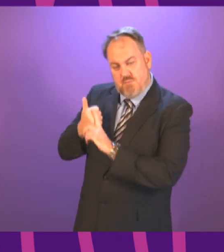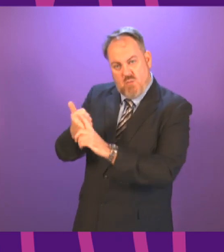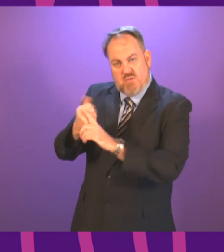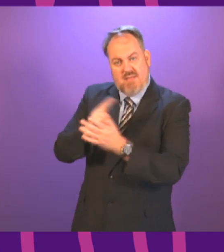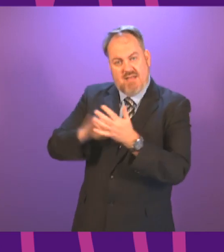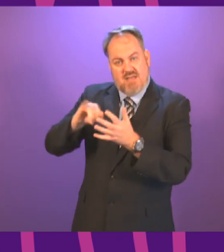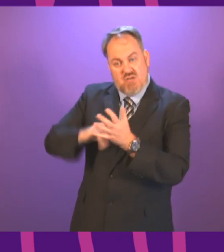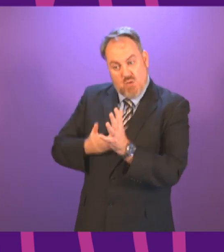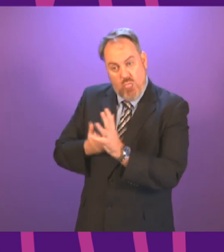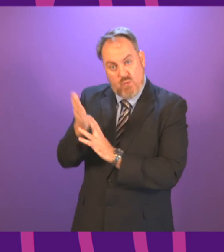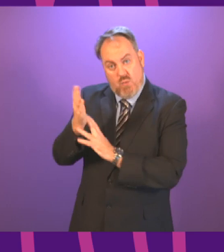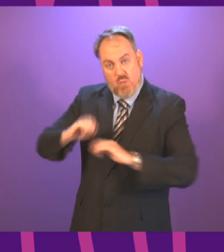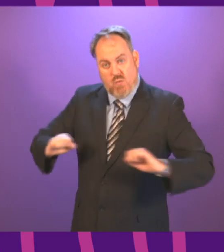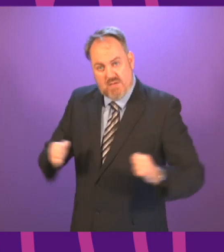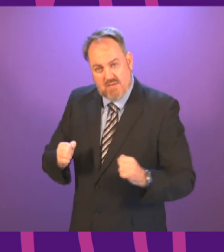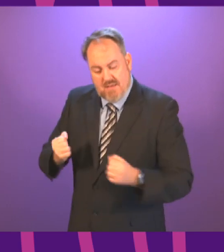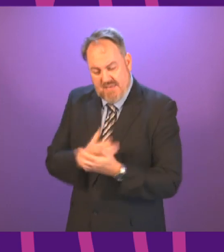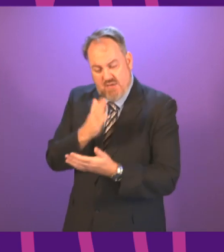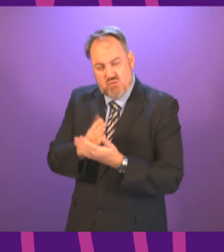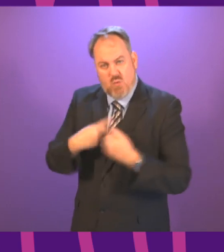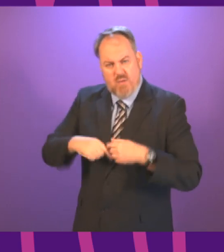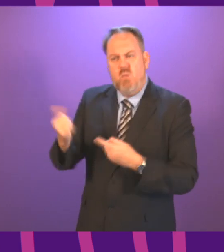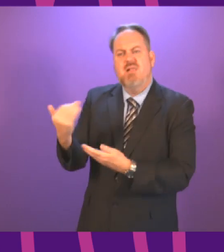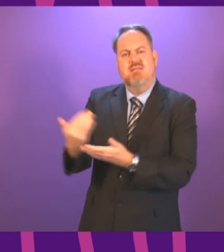chance of coping through the winter, and to ensure that we are doing everything that we